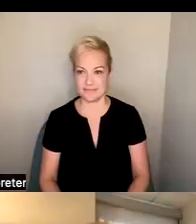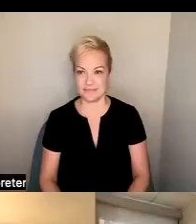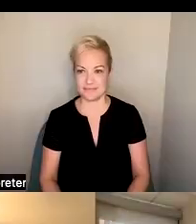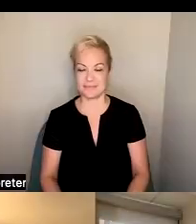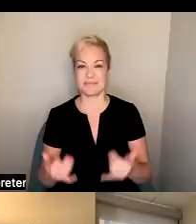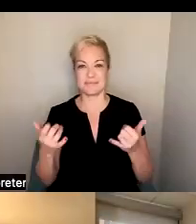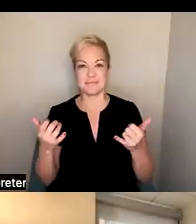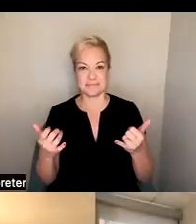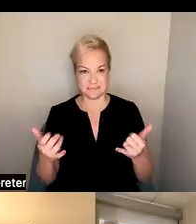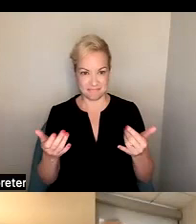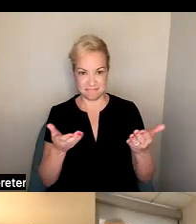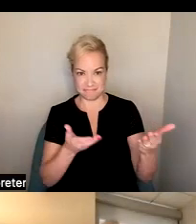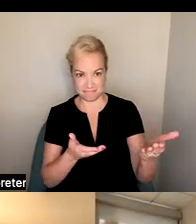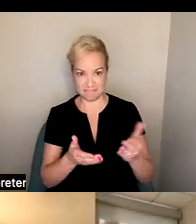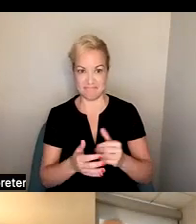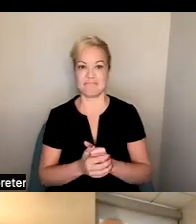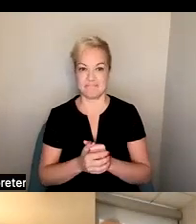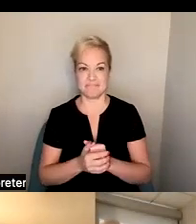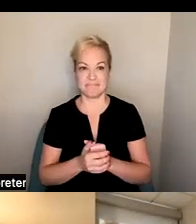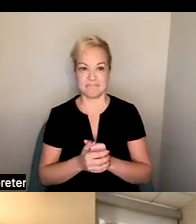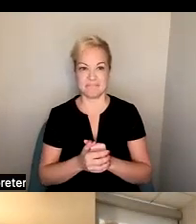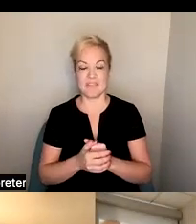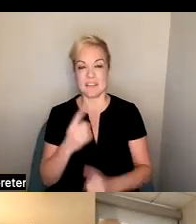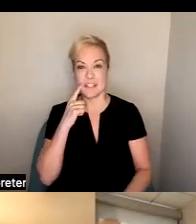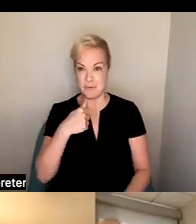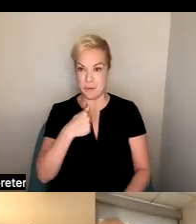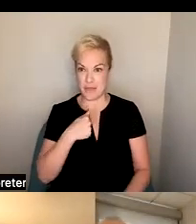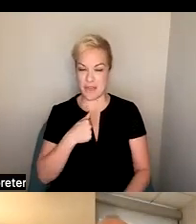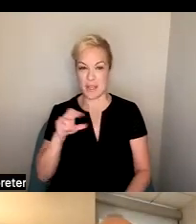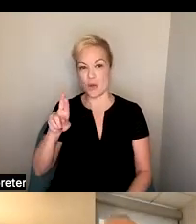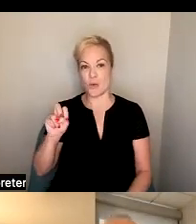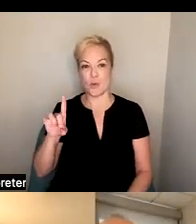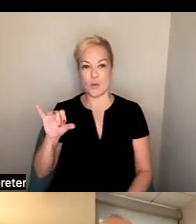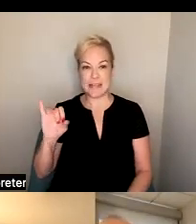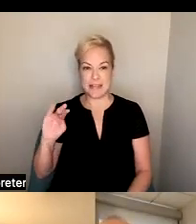So this is an interesting intersection for me of redefining narratives, Haudenosaunee storytelling,